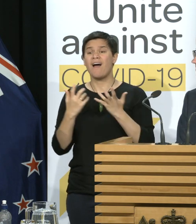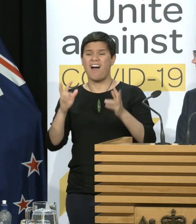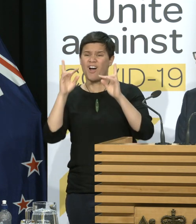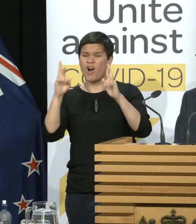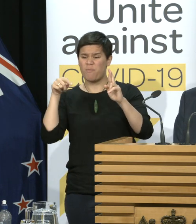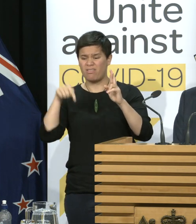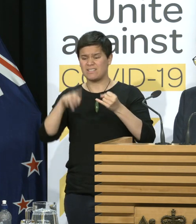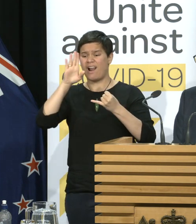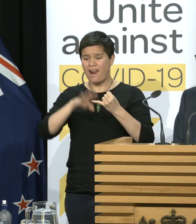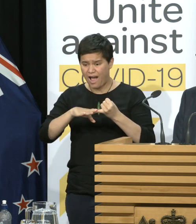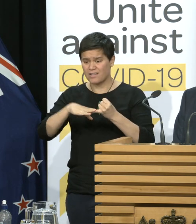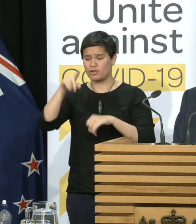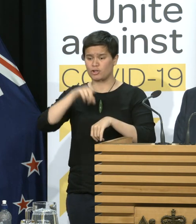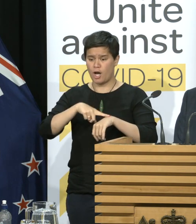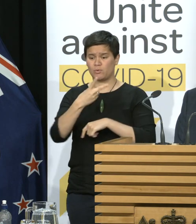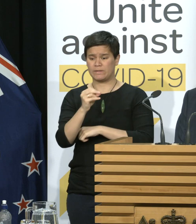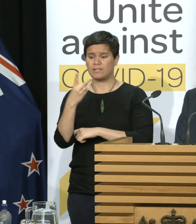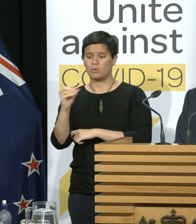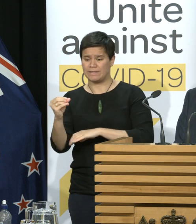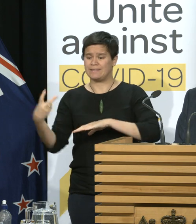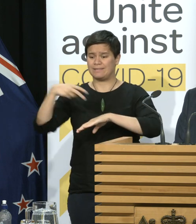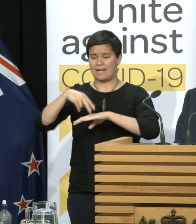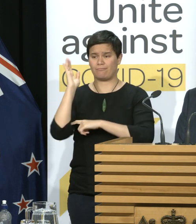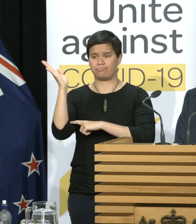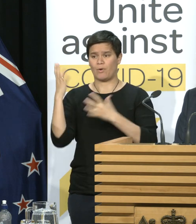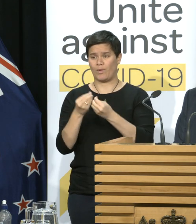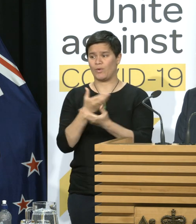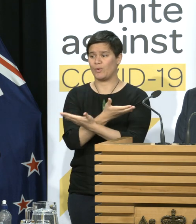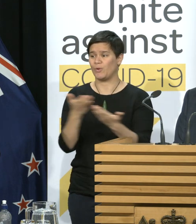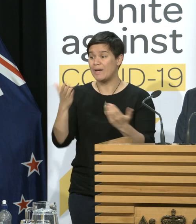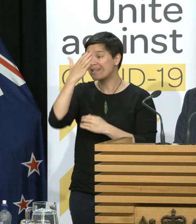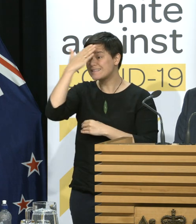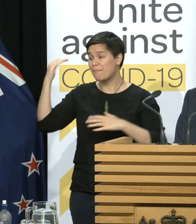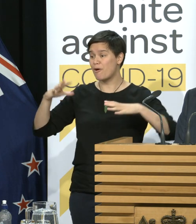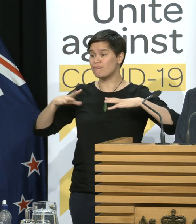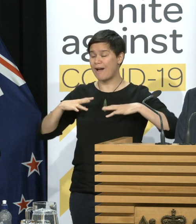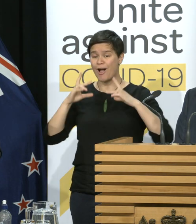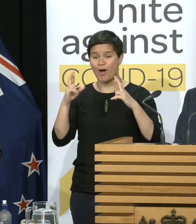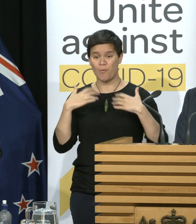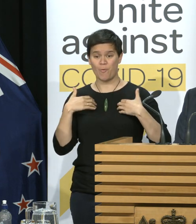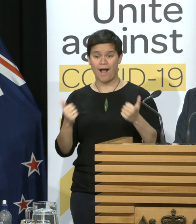be standing here this year. So can I wish you all a good summer break. I'll be speaking to some of you later in the week in a different context.